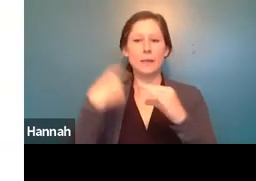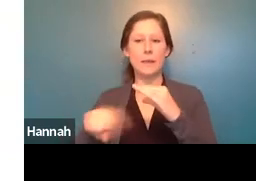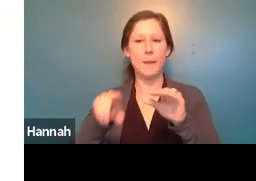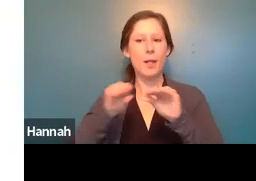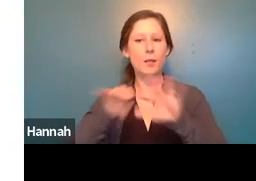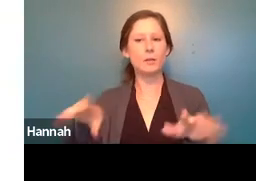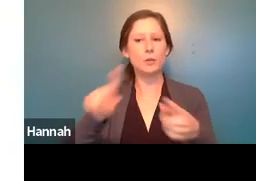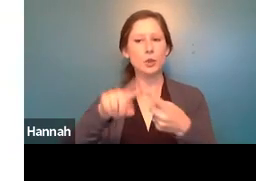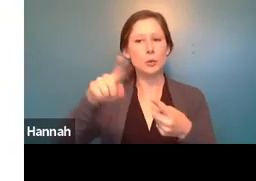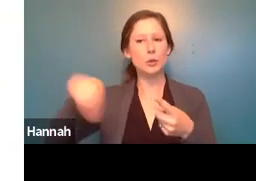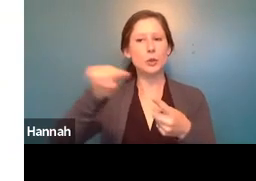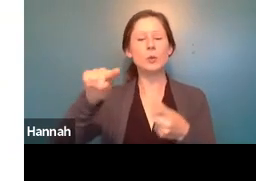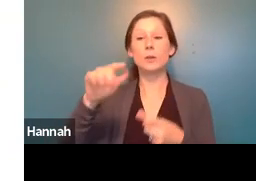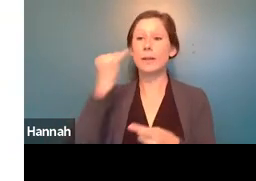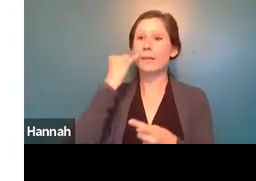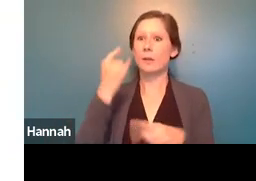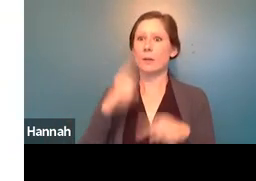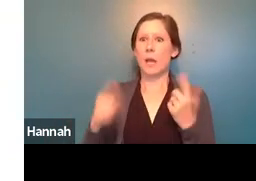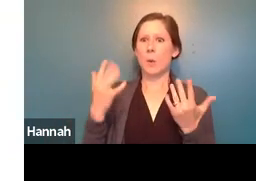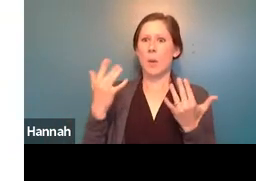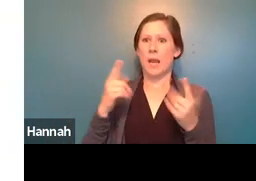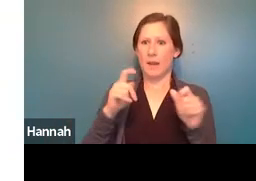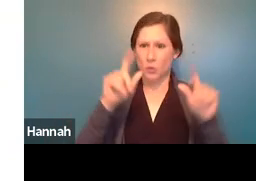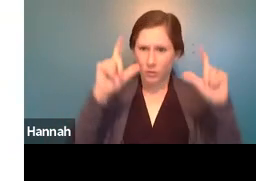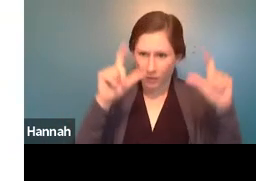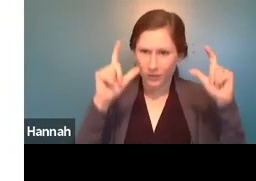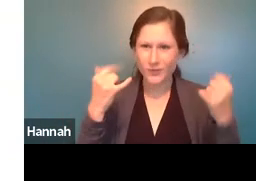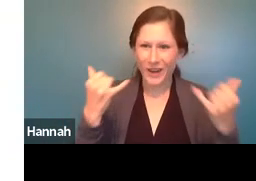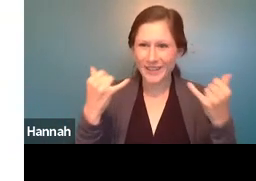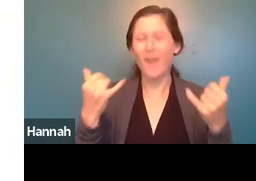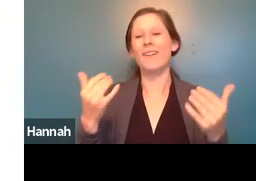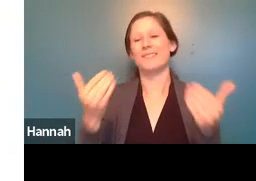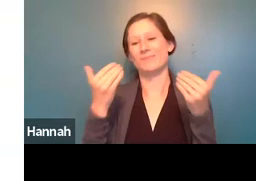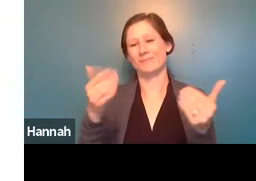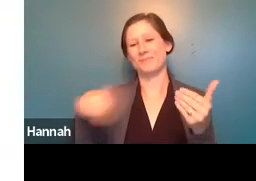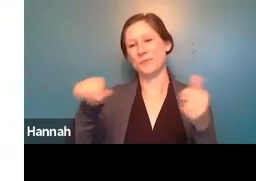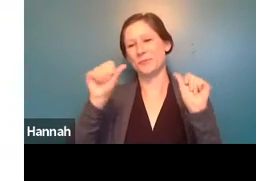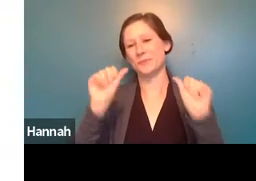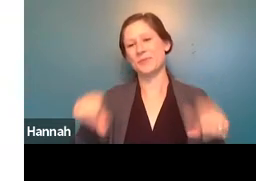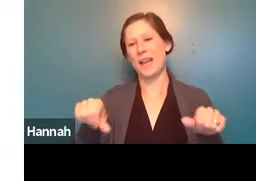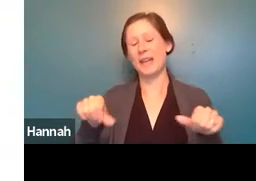cannot wait to get to the zoo's blog or the Shakespeare. Also,